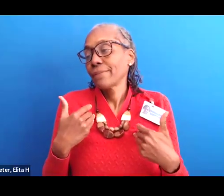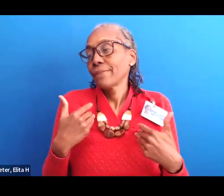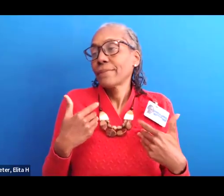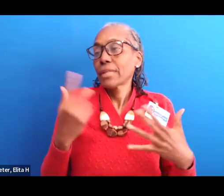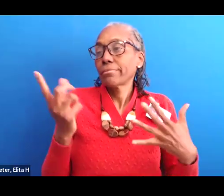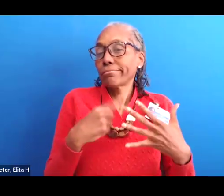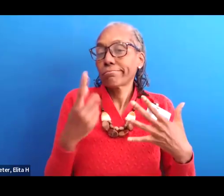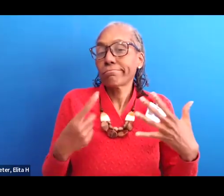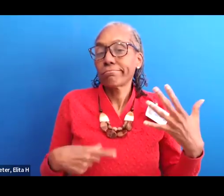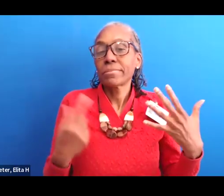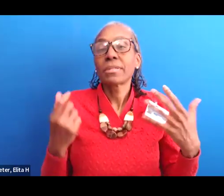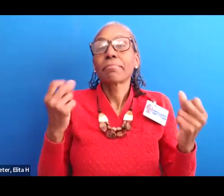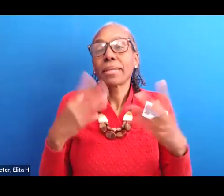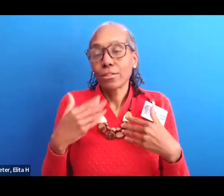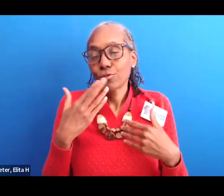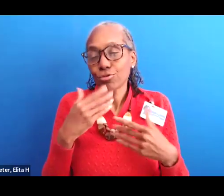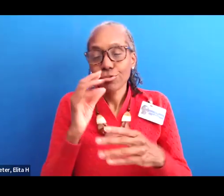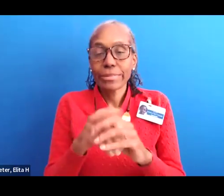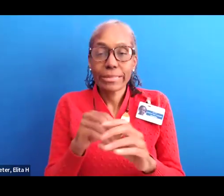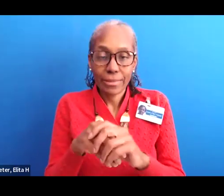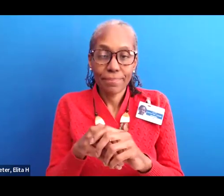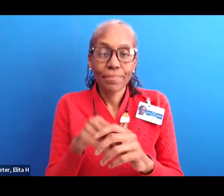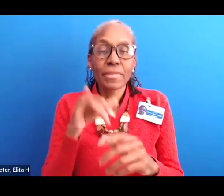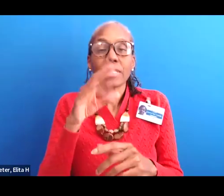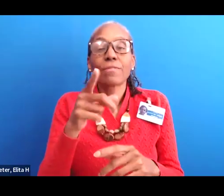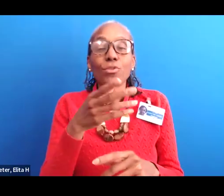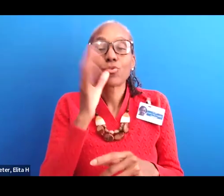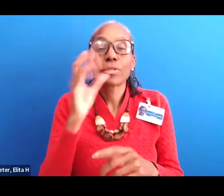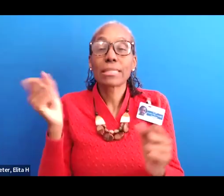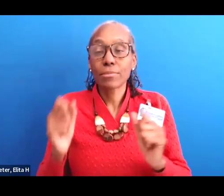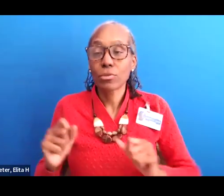they all have sugar in them. If you're drinking something to boost your energy and